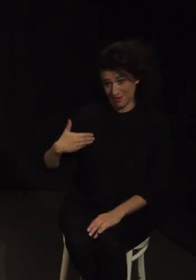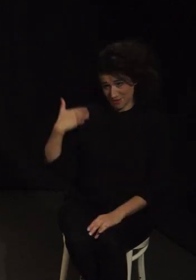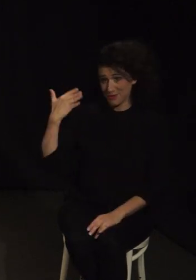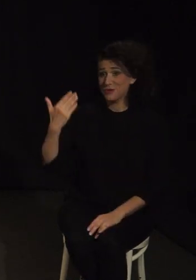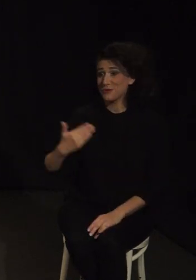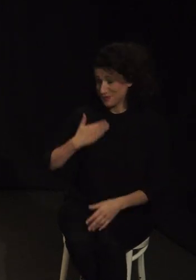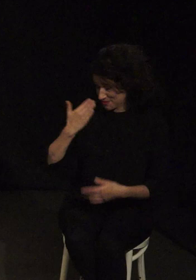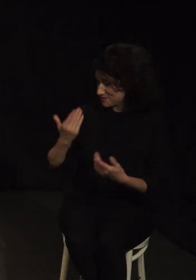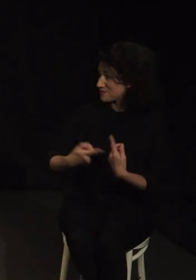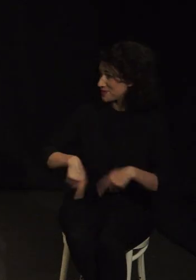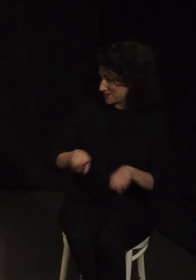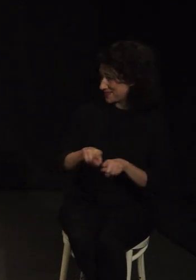It would be...